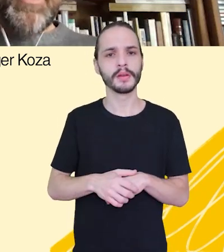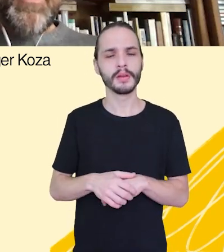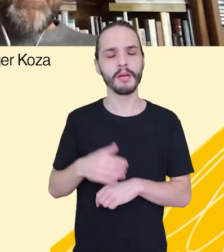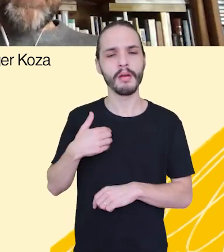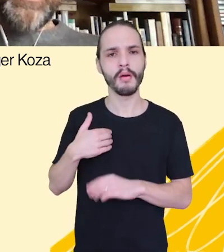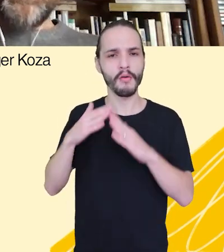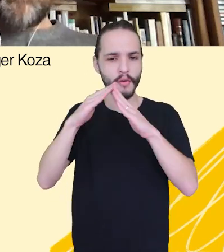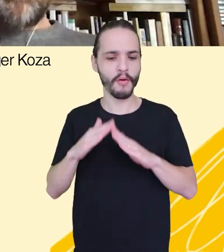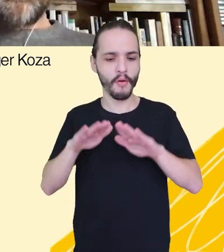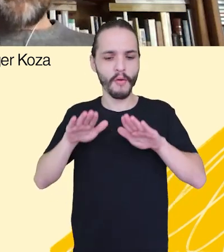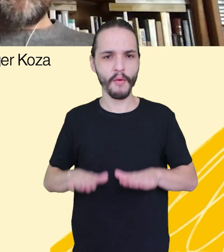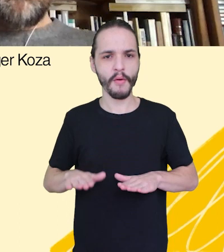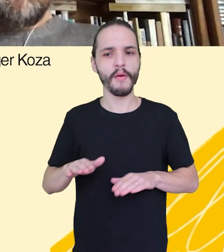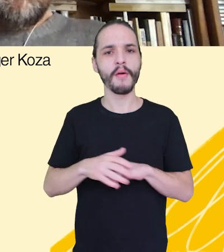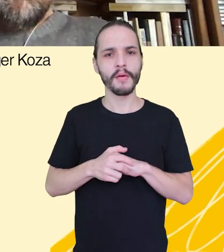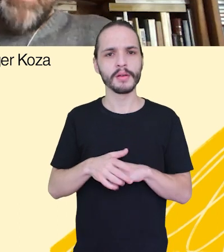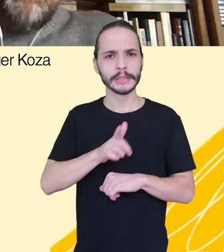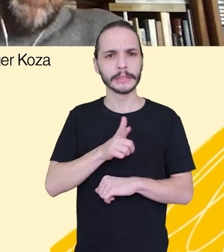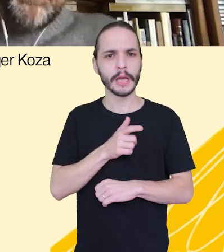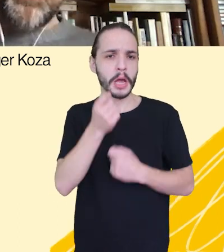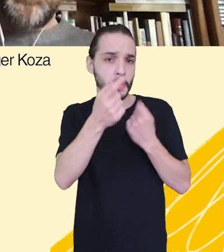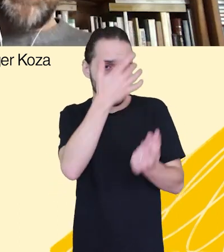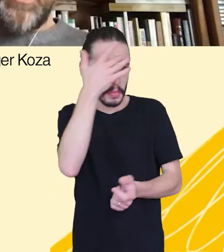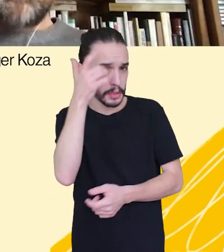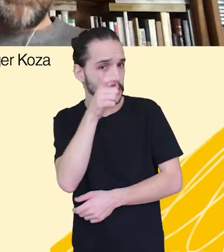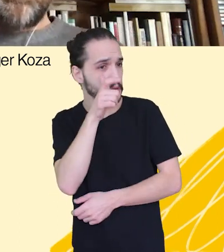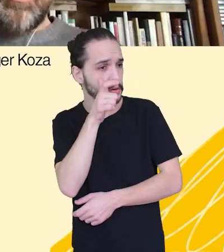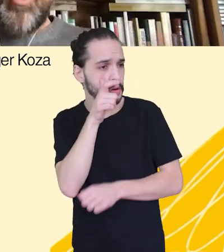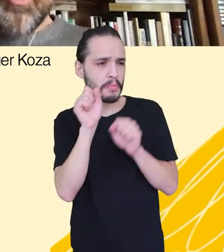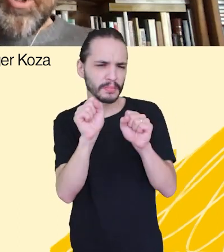there are certain moments that many viewers could be absolutely lost.